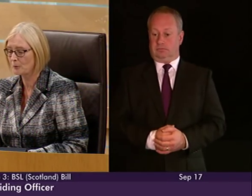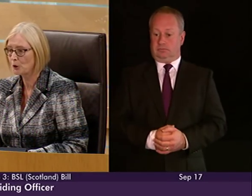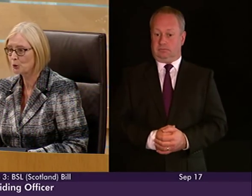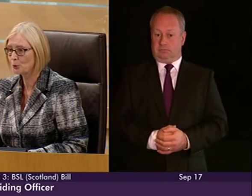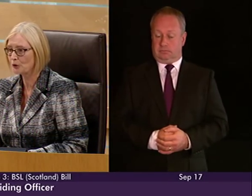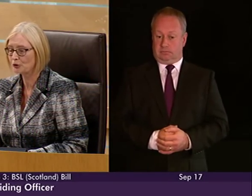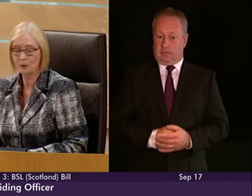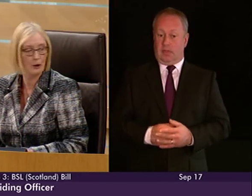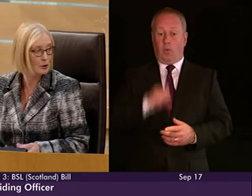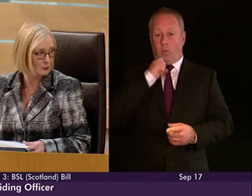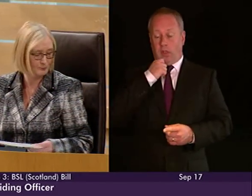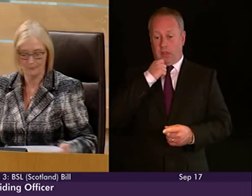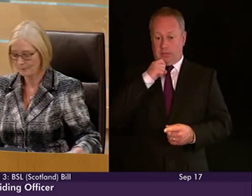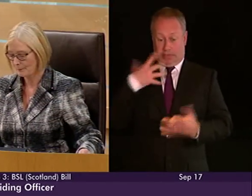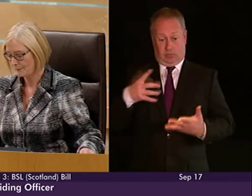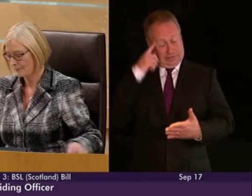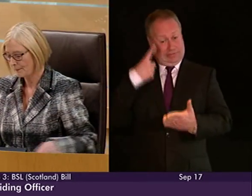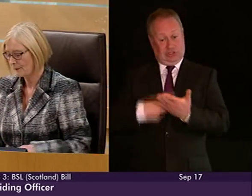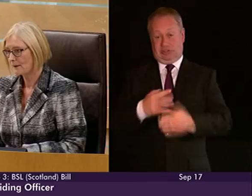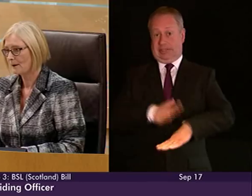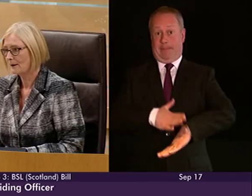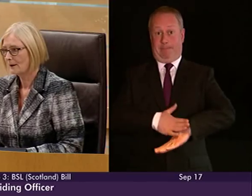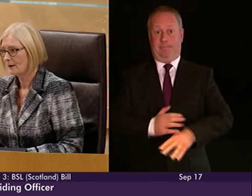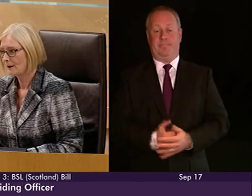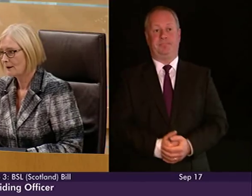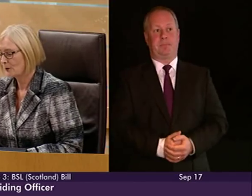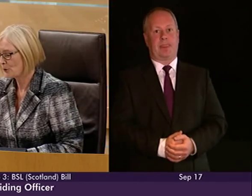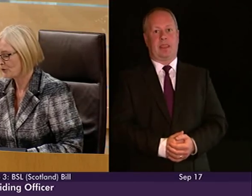Decision Time The Presiding Officer (Tricia Marwick): Because